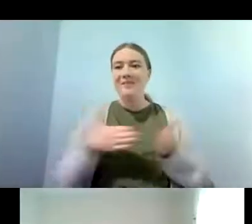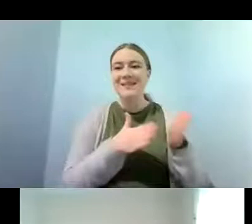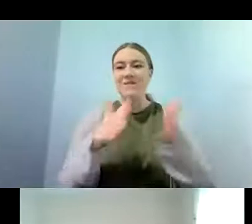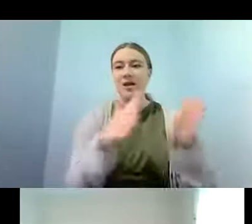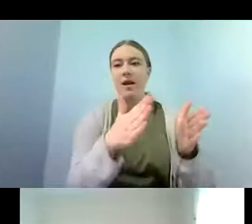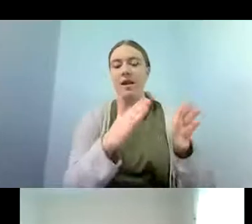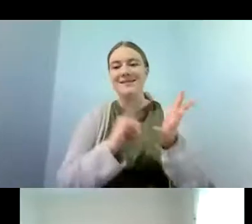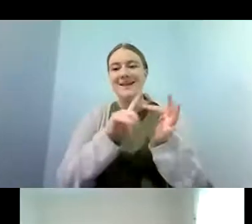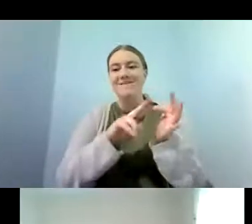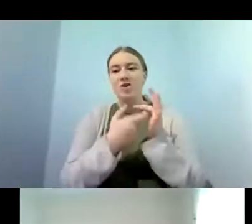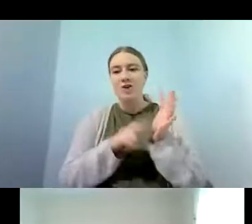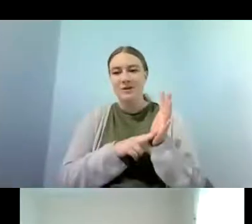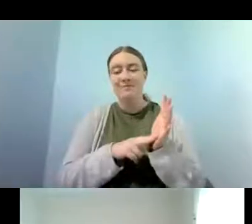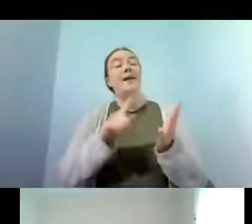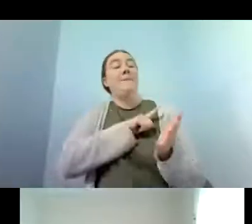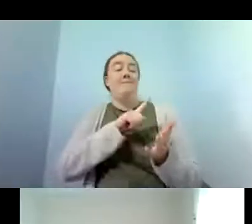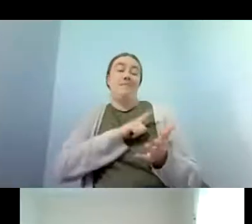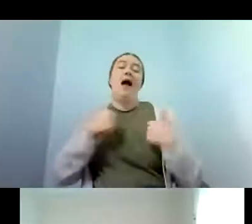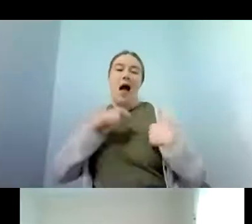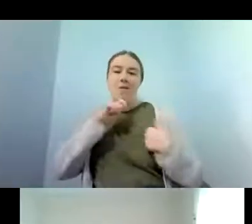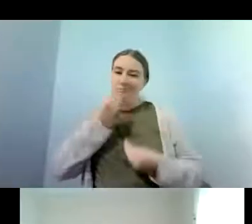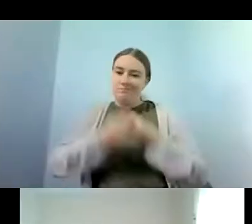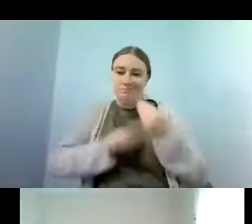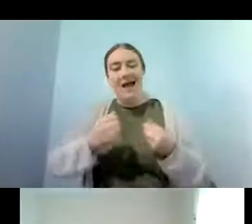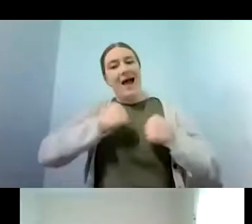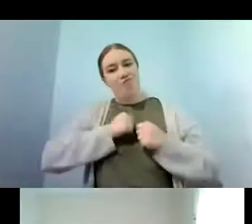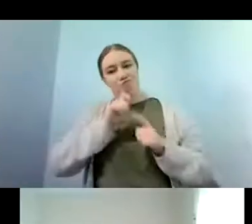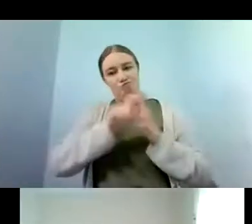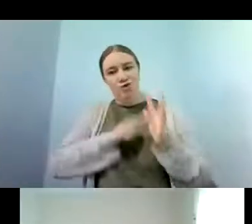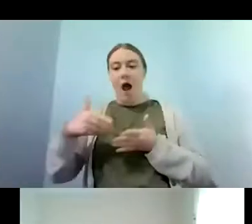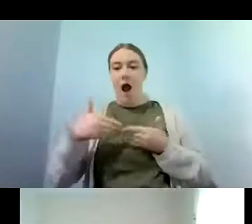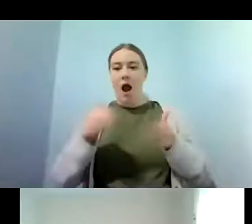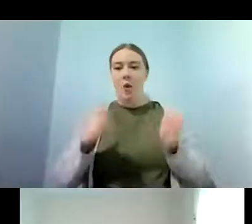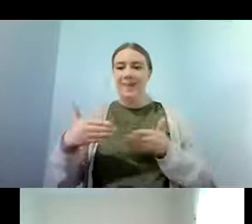a little bit more about unlocking the severn and about how we use citizen science in our project